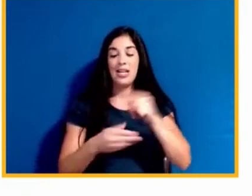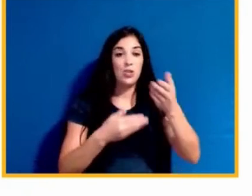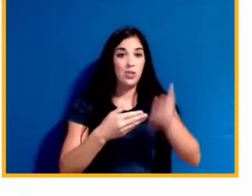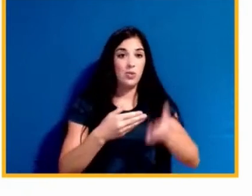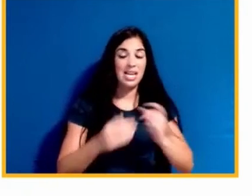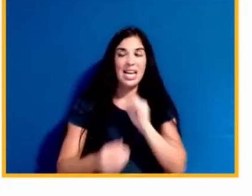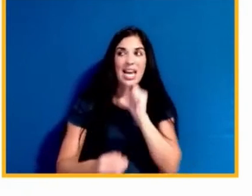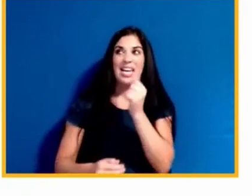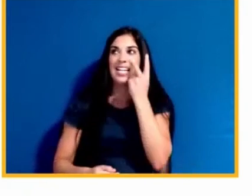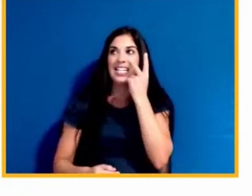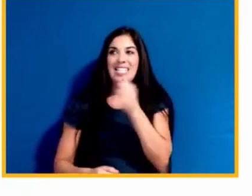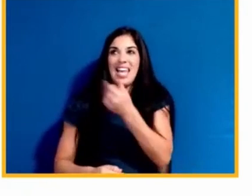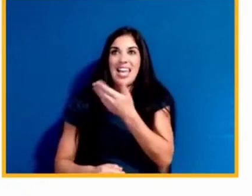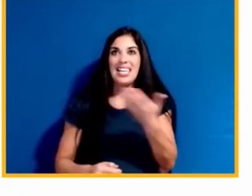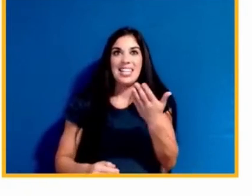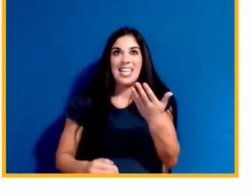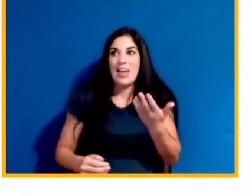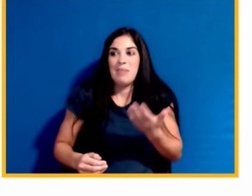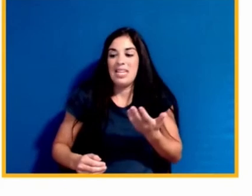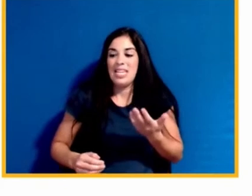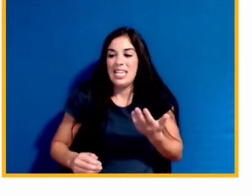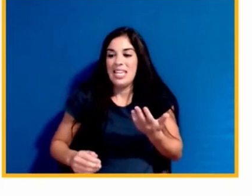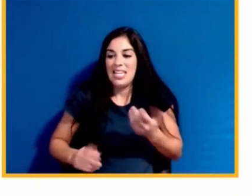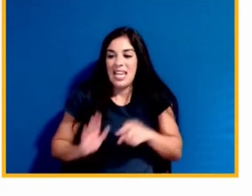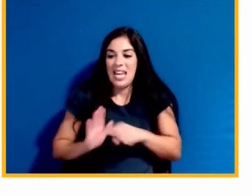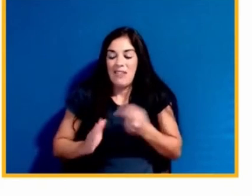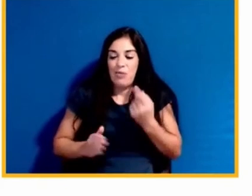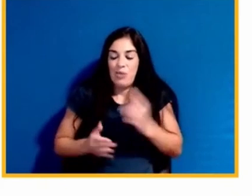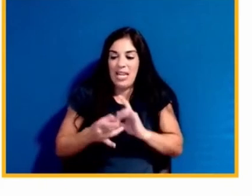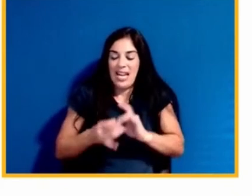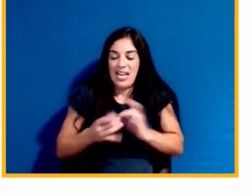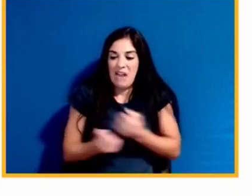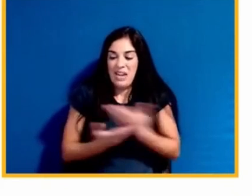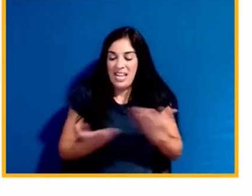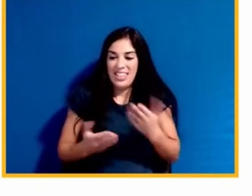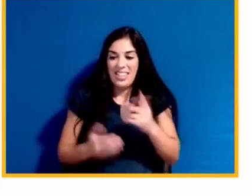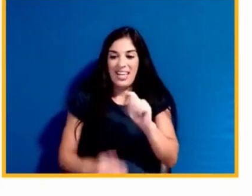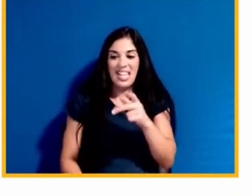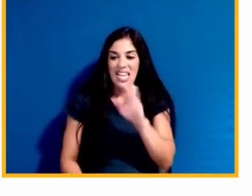I didn't see anything like, he was connecting everything, his textures were great, his levels were great,